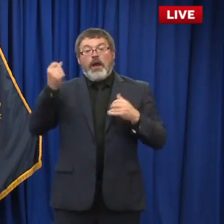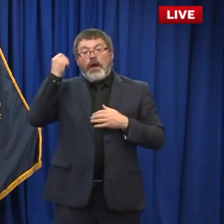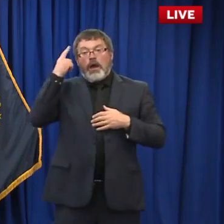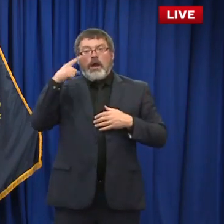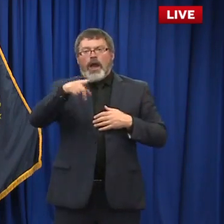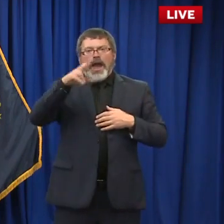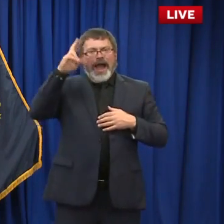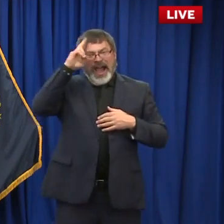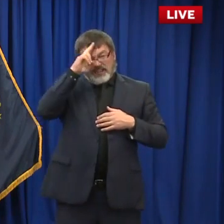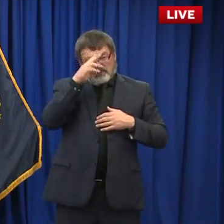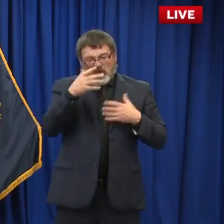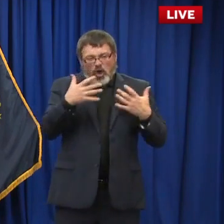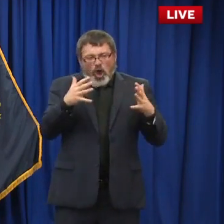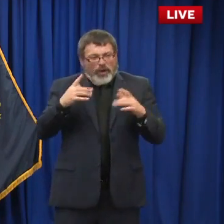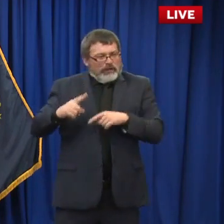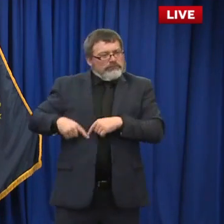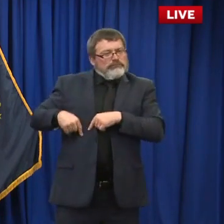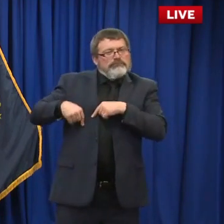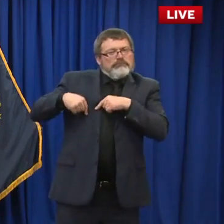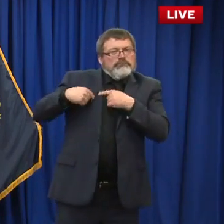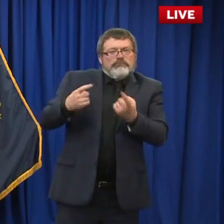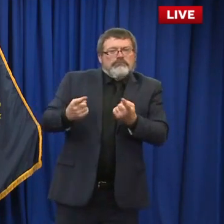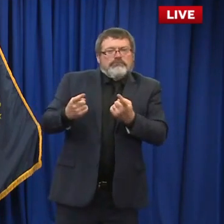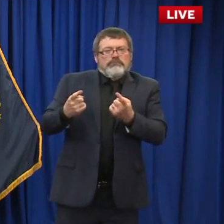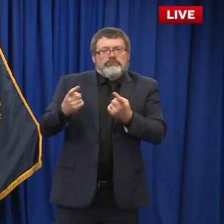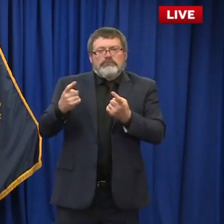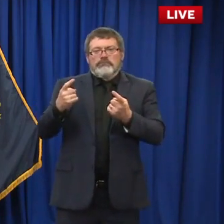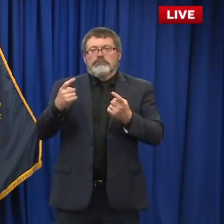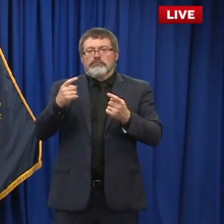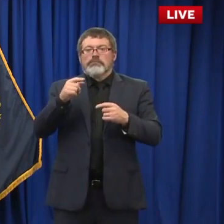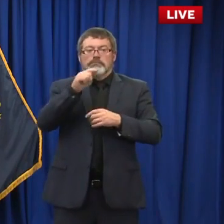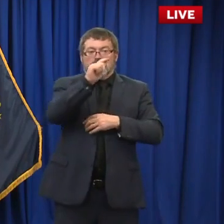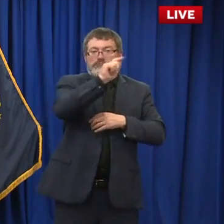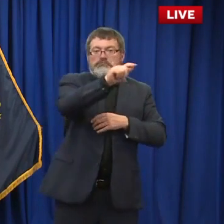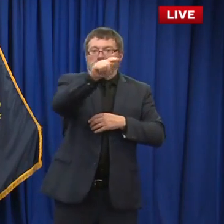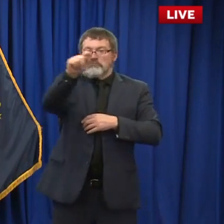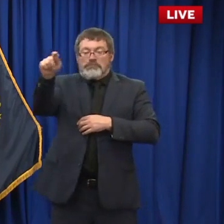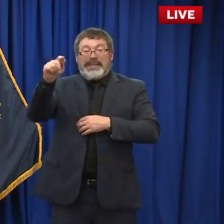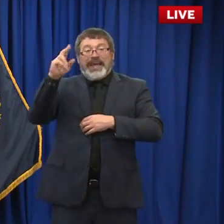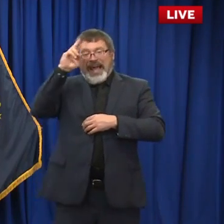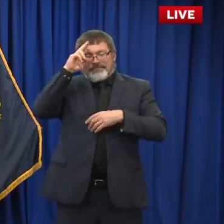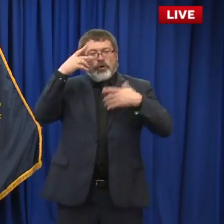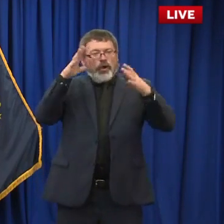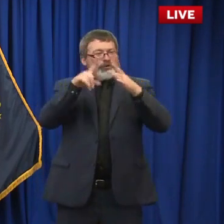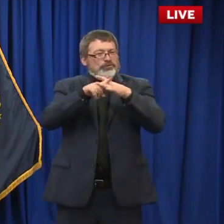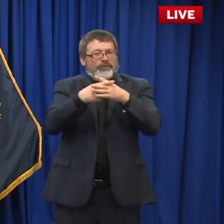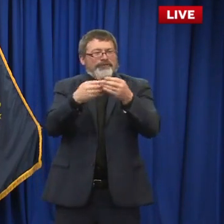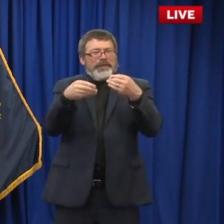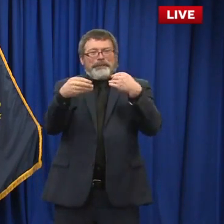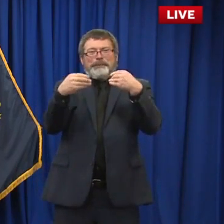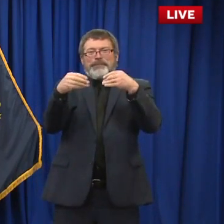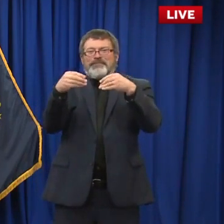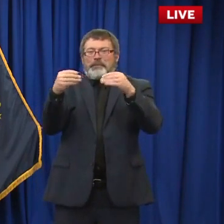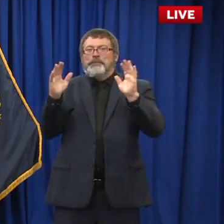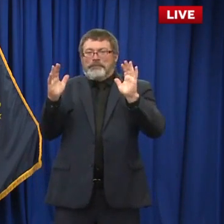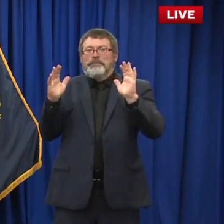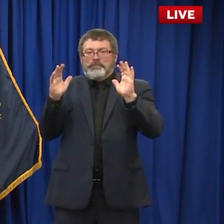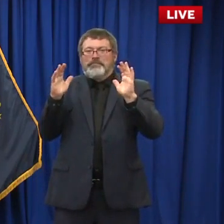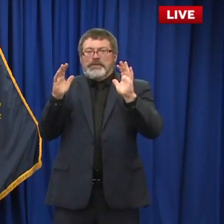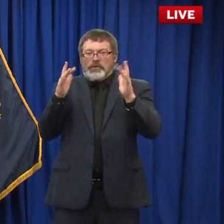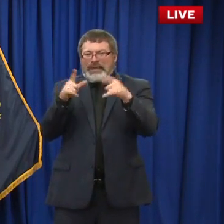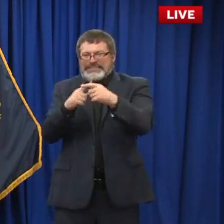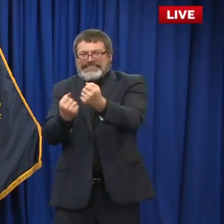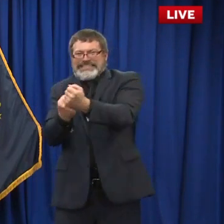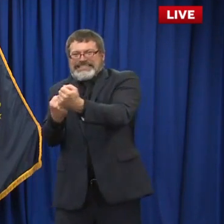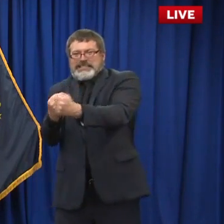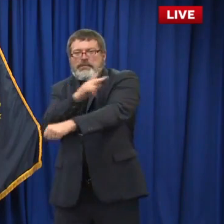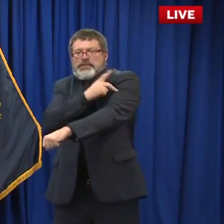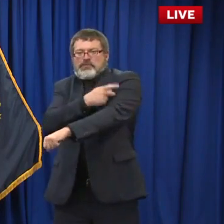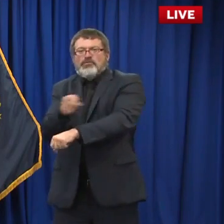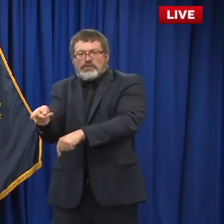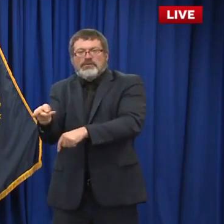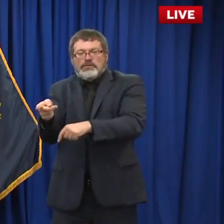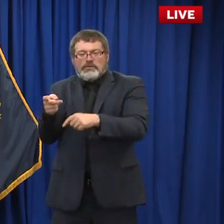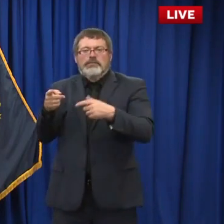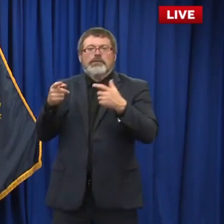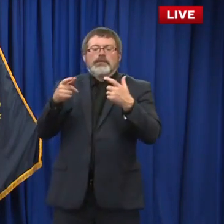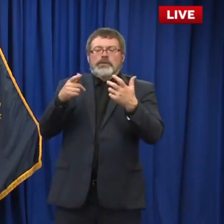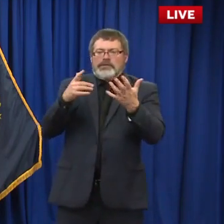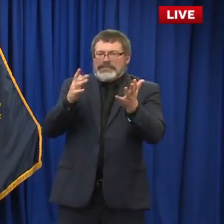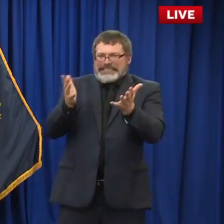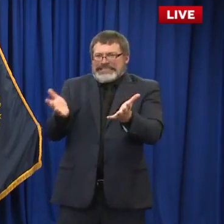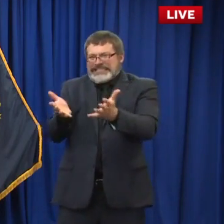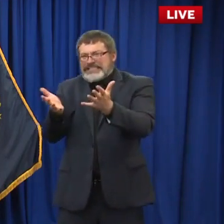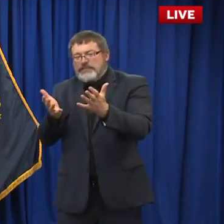MAINLY OF THE HOSPITALS HAVE BEEN DOING THIS, SO I JUST WANT TO HIGHLIGHT THAT, THAT EVERY HOSPITAL HAS BEEN FLEXIBLE, AND HAS BEEN EMPLOYING THIS TYPE OF PROGRAM TO A DIFFERENT DEGREE